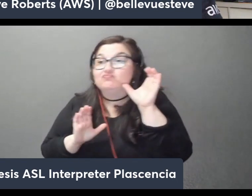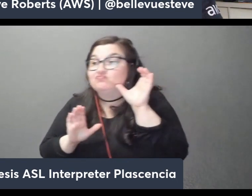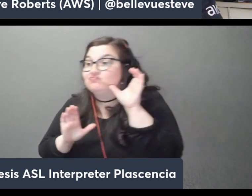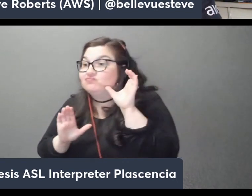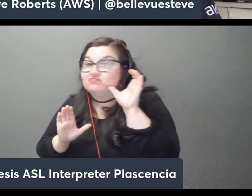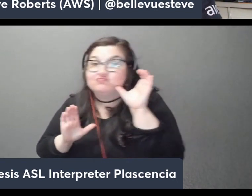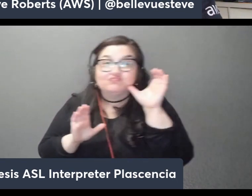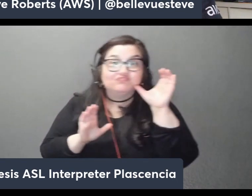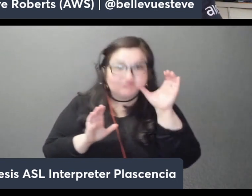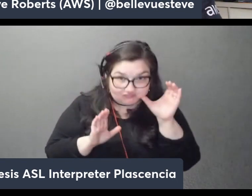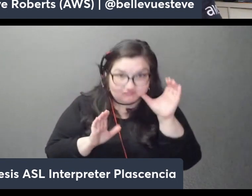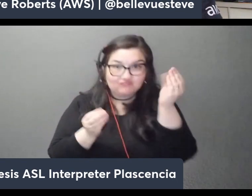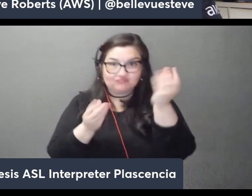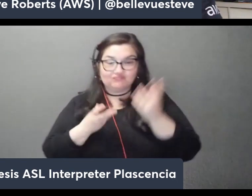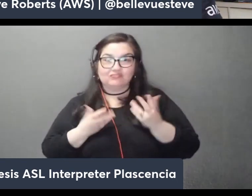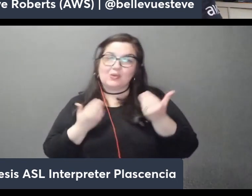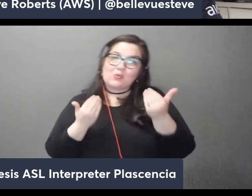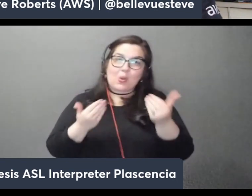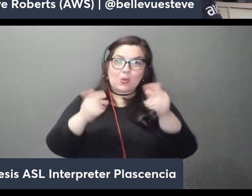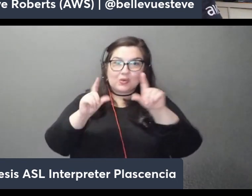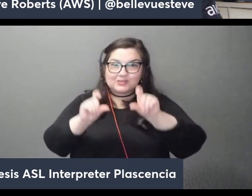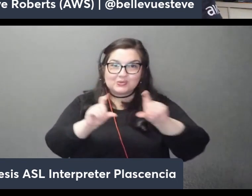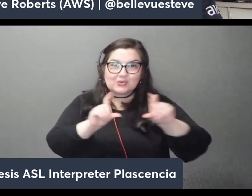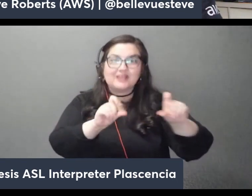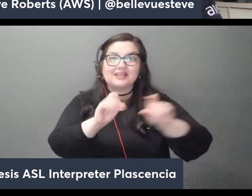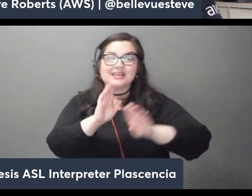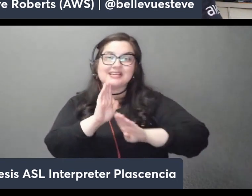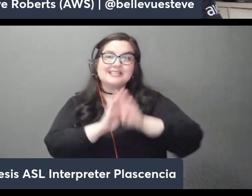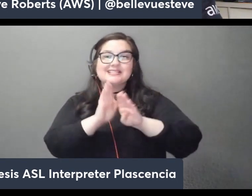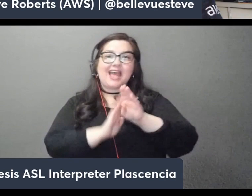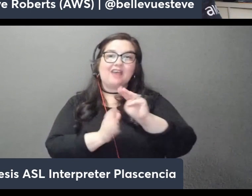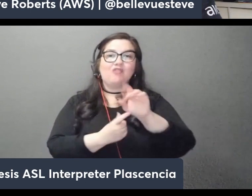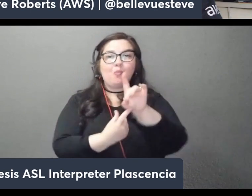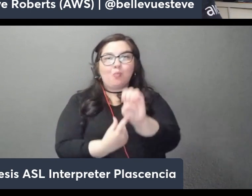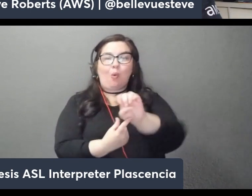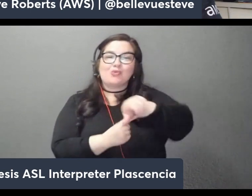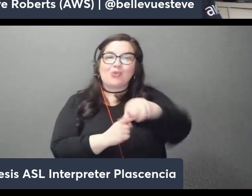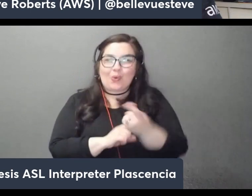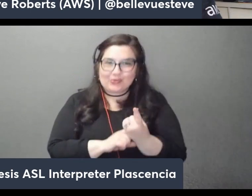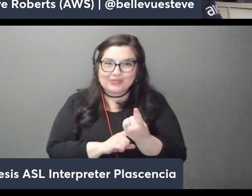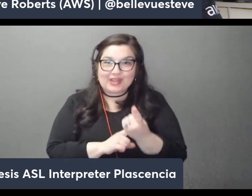You know, we're running in what we're calling dev mode only, where you are able to